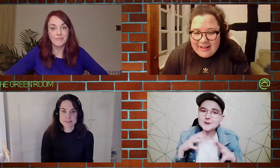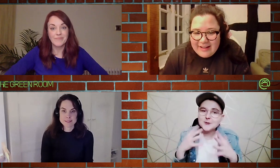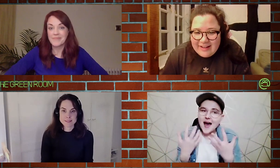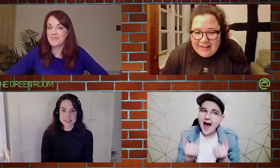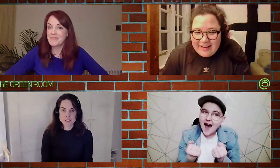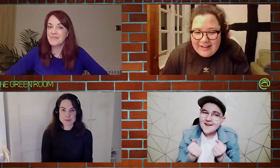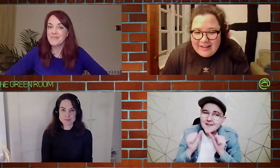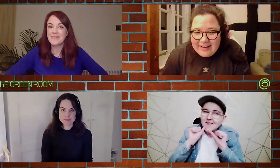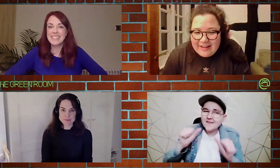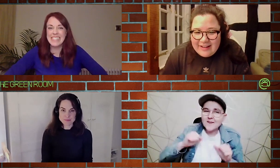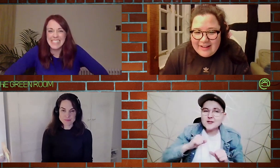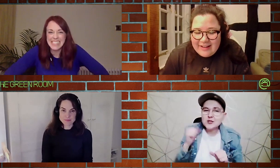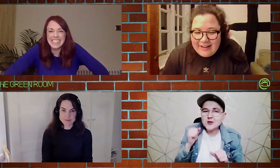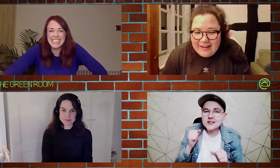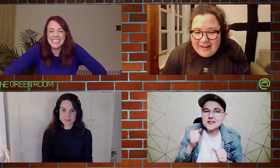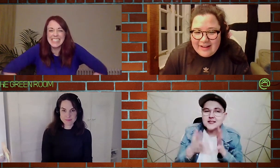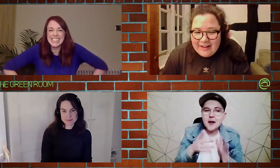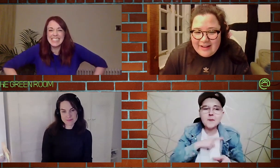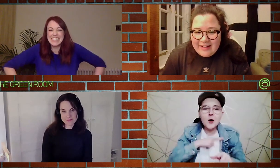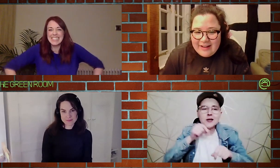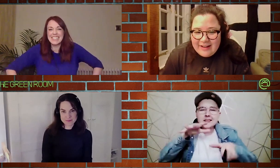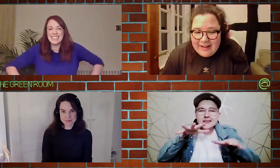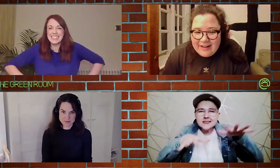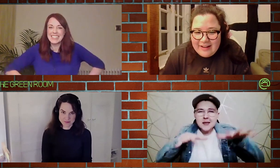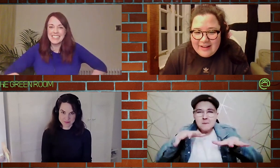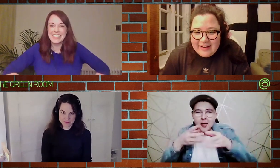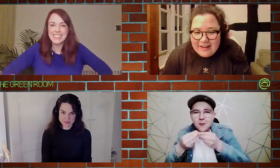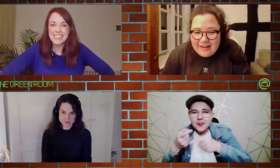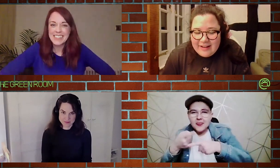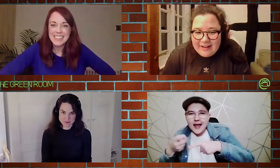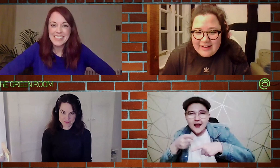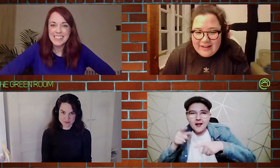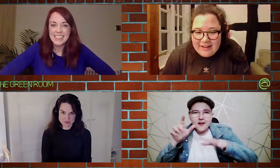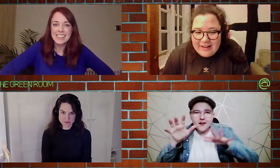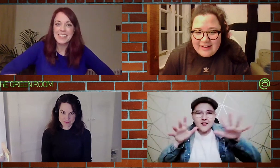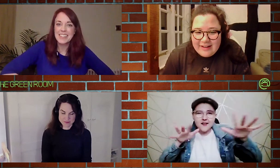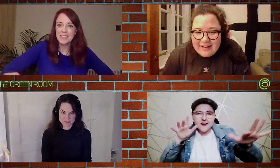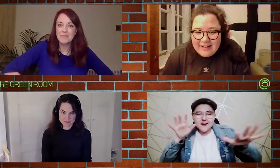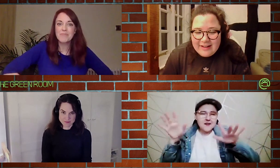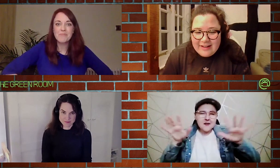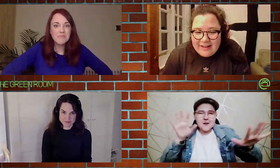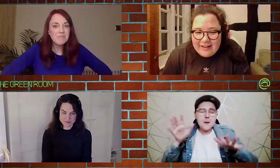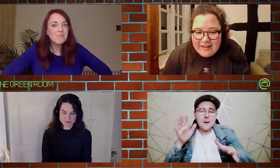I don't really have a favorite Scottish sign. Because most of my signs that my